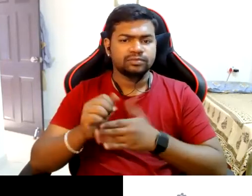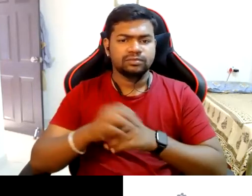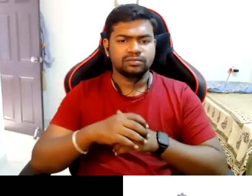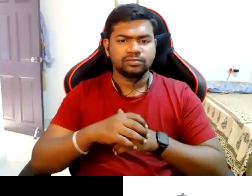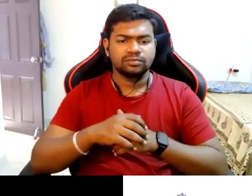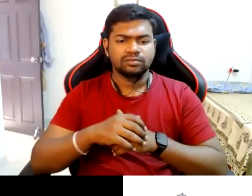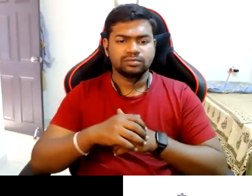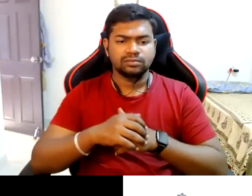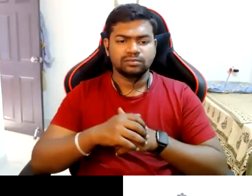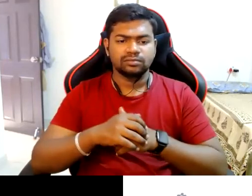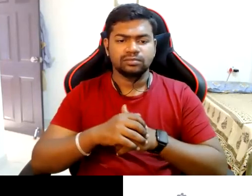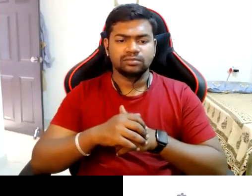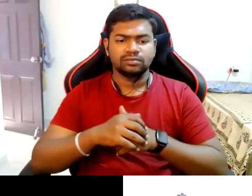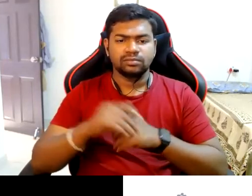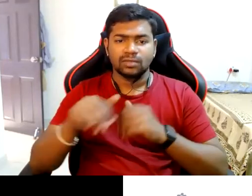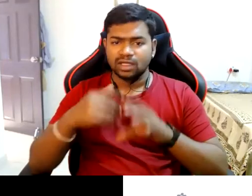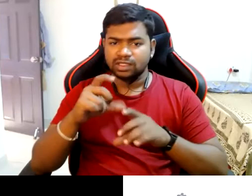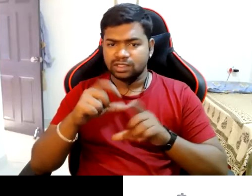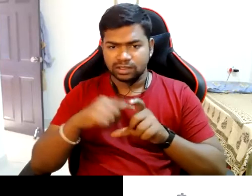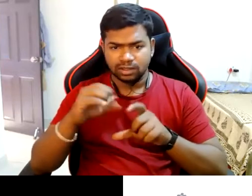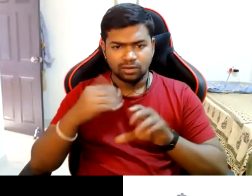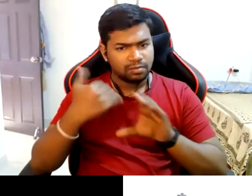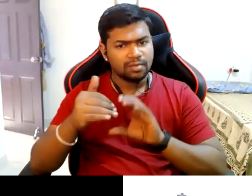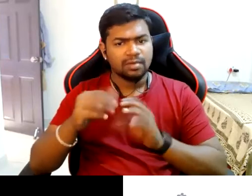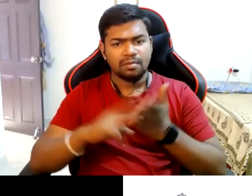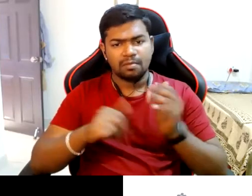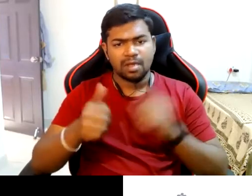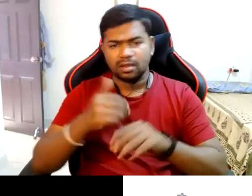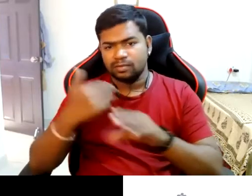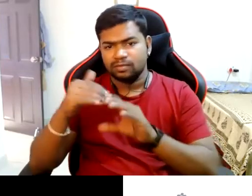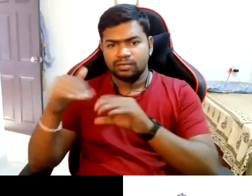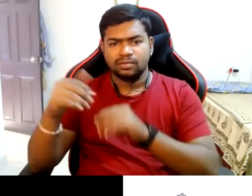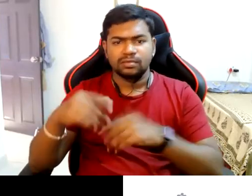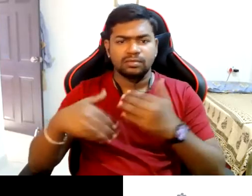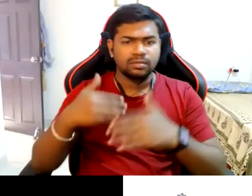practices and i Email my CEO, i Email my manager and step by step by step.